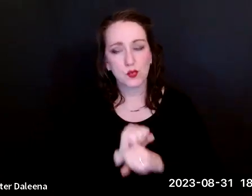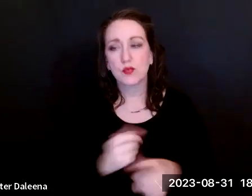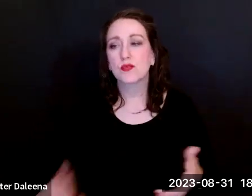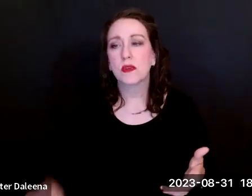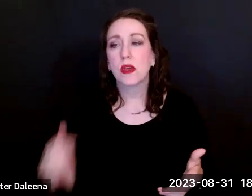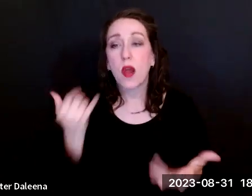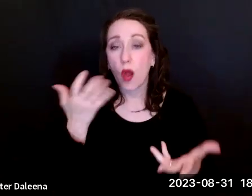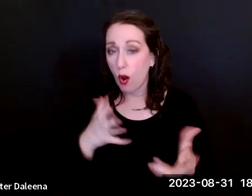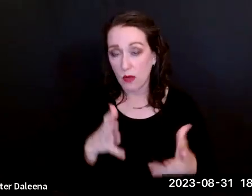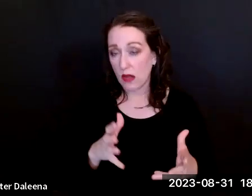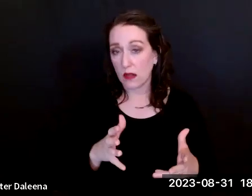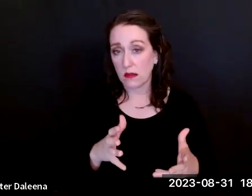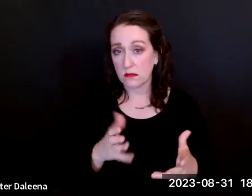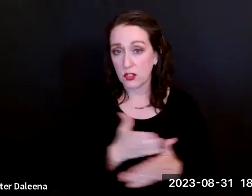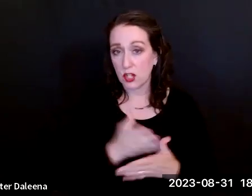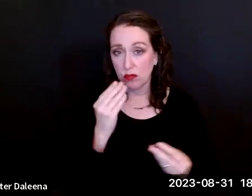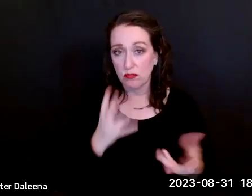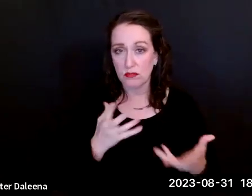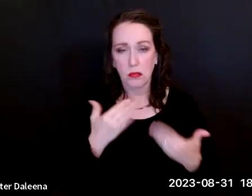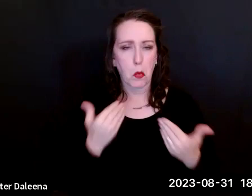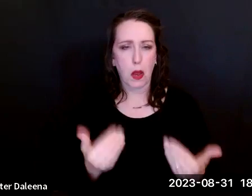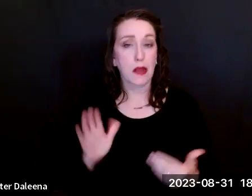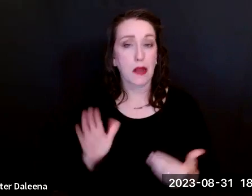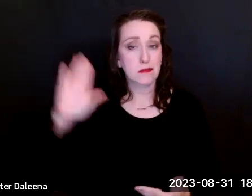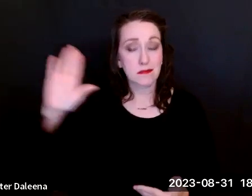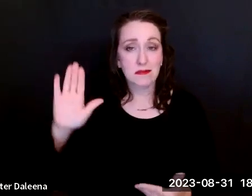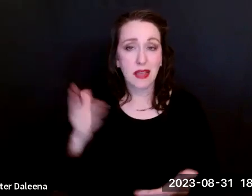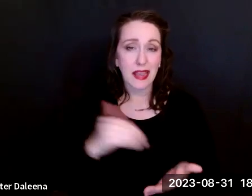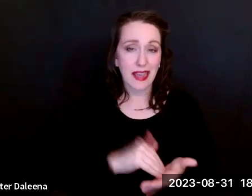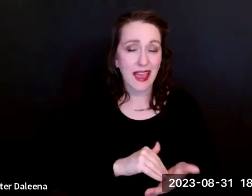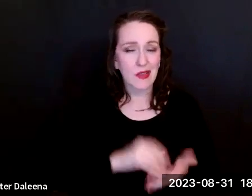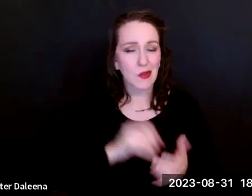you've already shared uh do feel free to raise your hand again you are welcome to share more